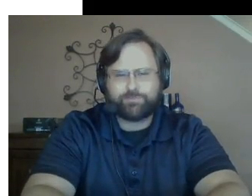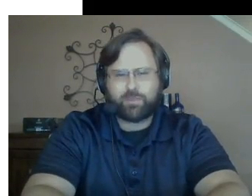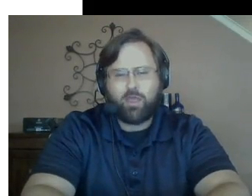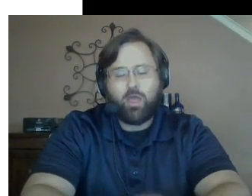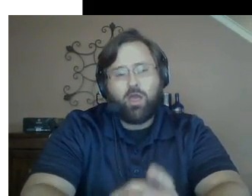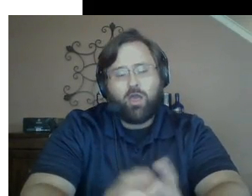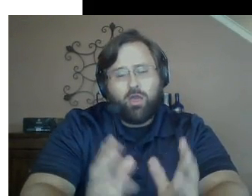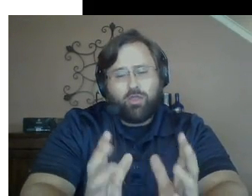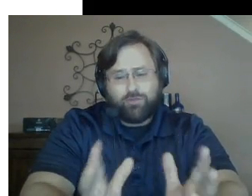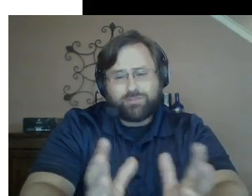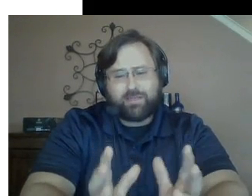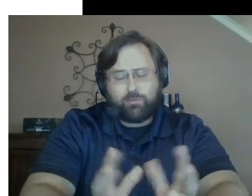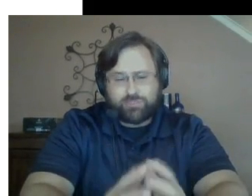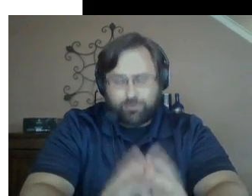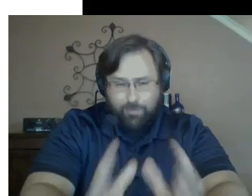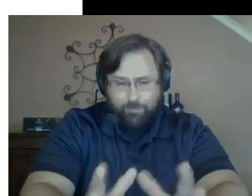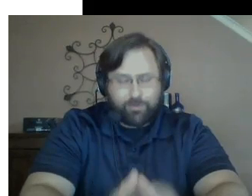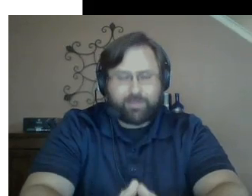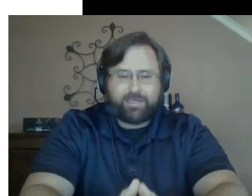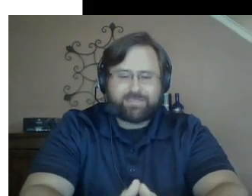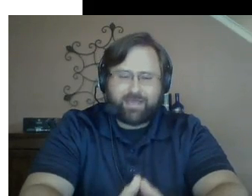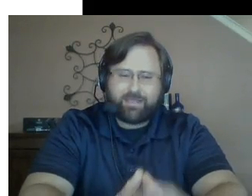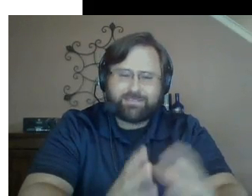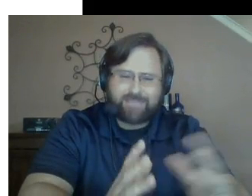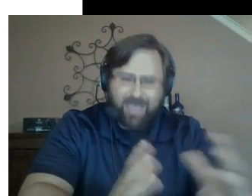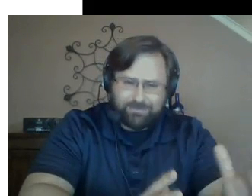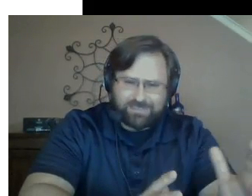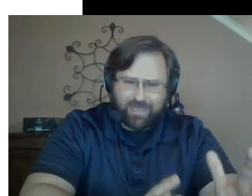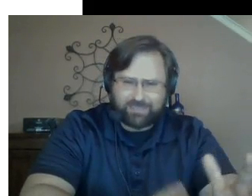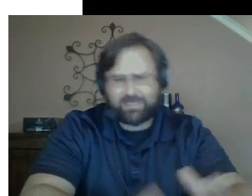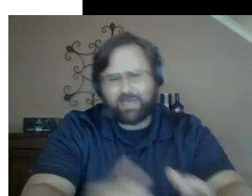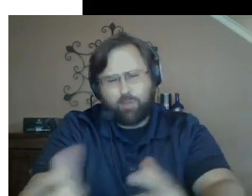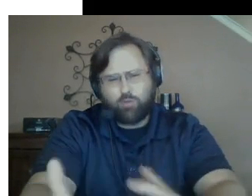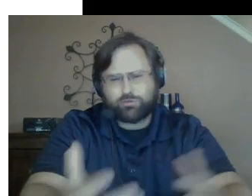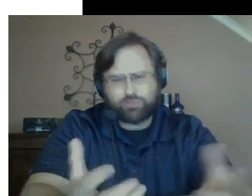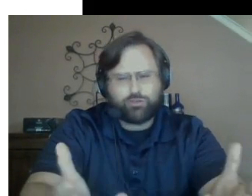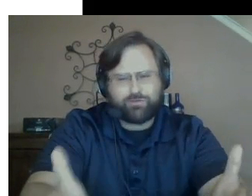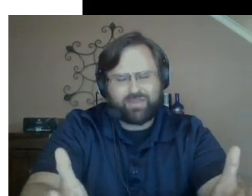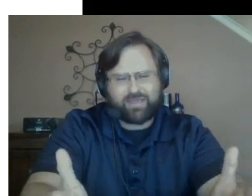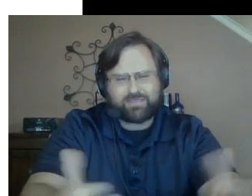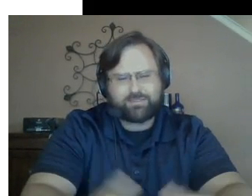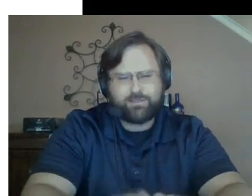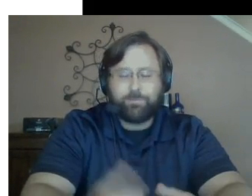the first thing that we should remember is that time signs and modals are two different things